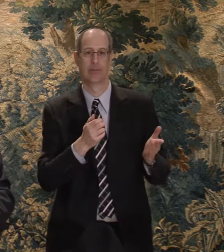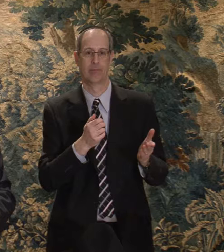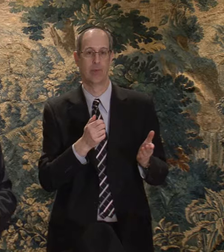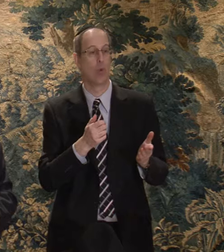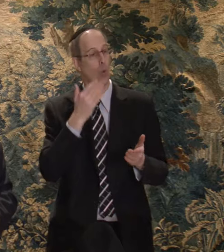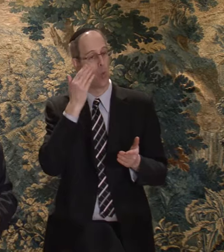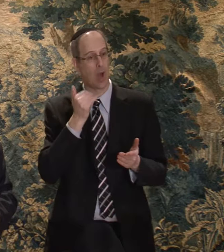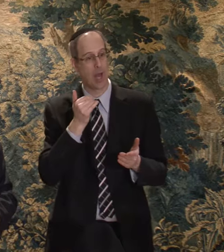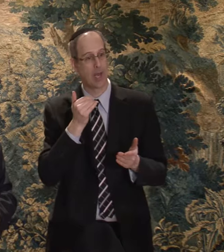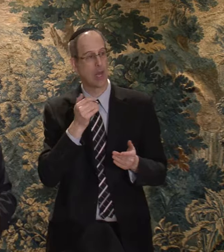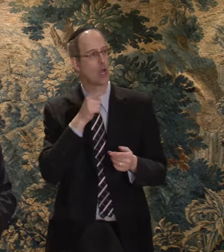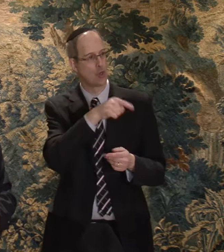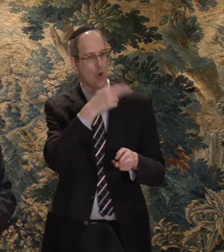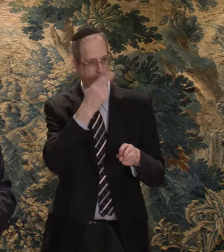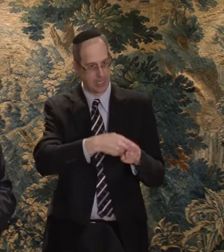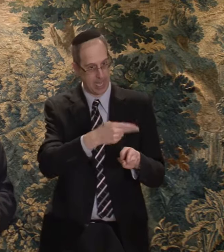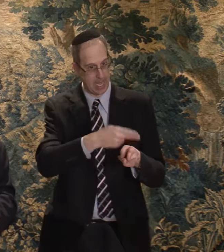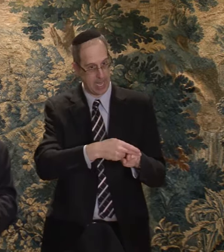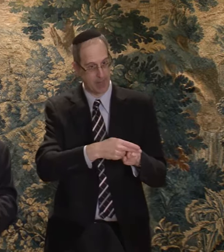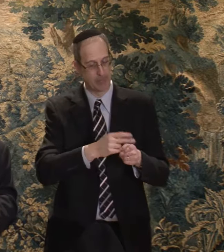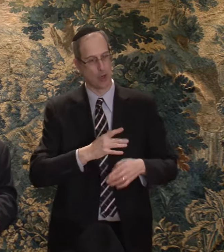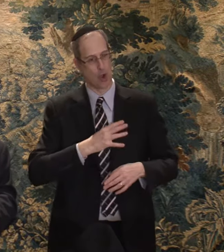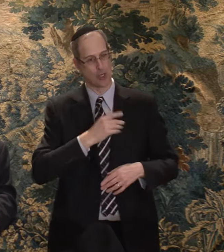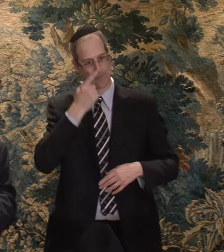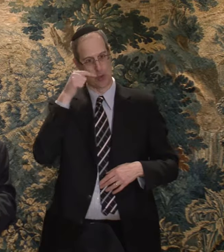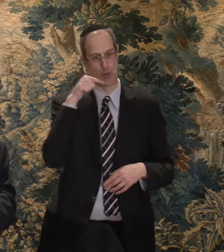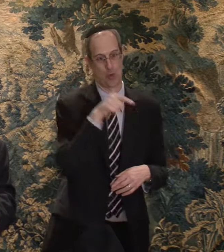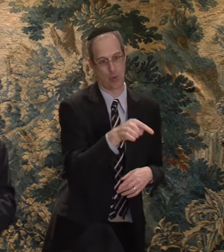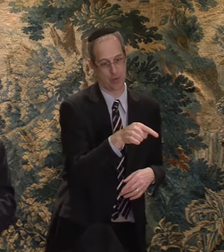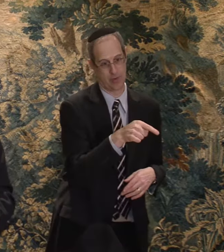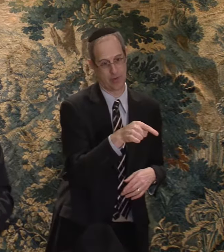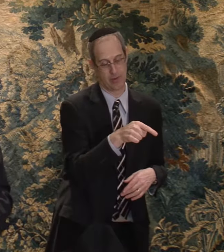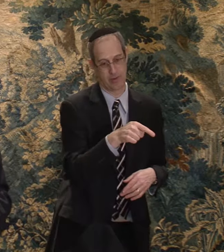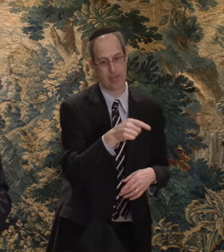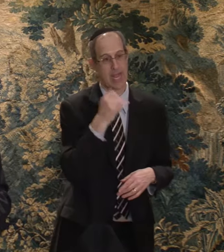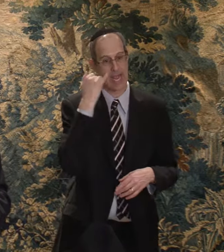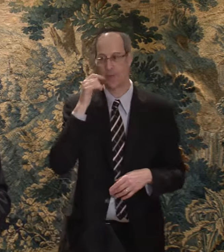why because your name is very cautious to you and when you ask somebody their